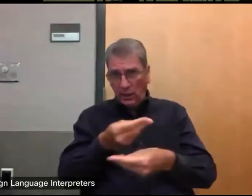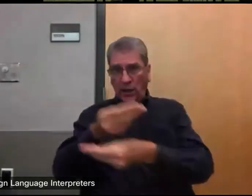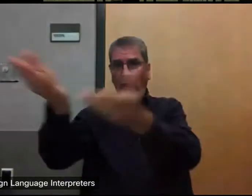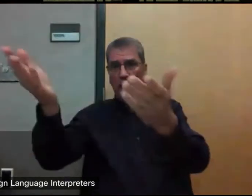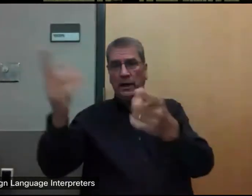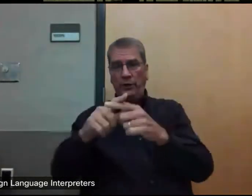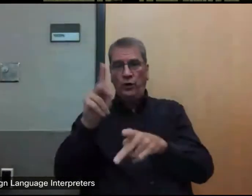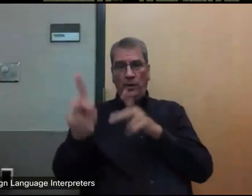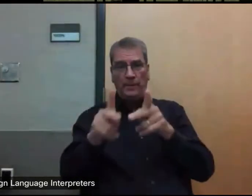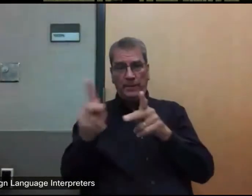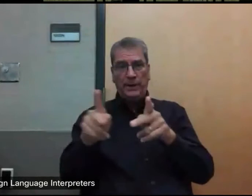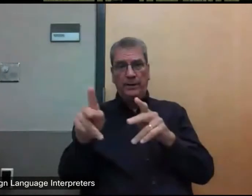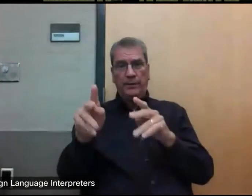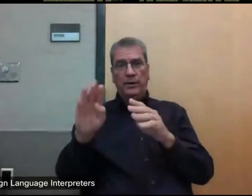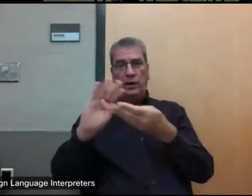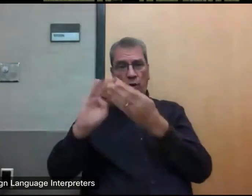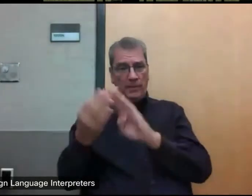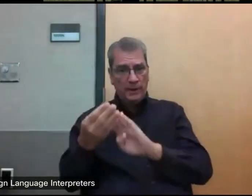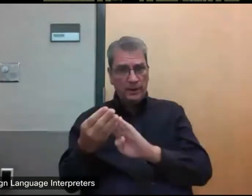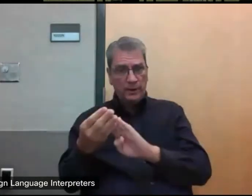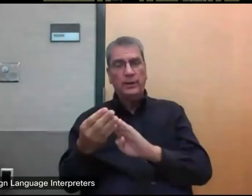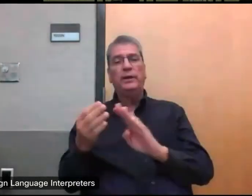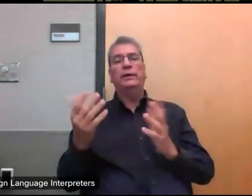like a health, public health, or healthcare professionals.